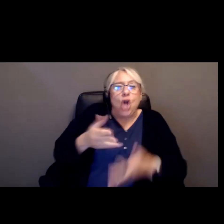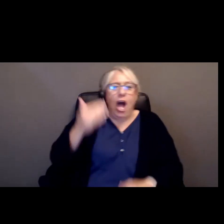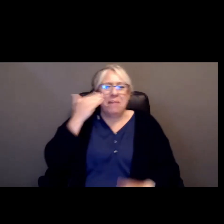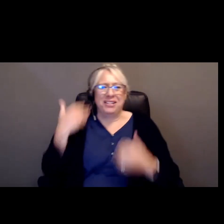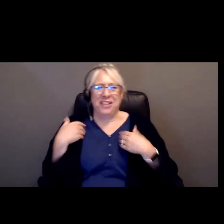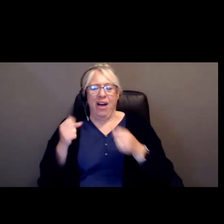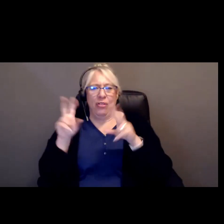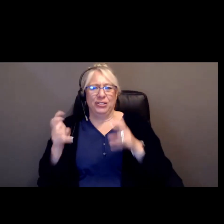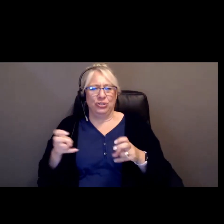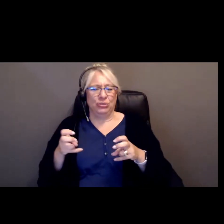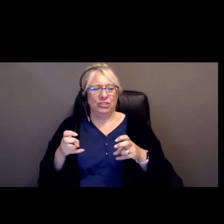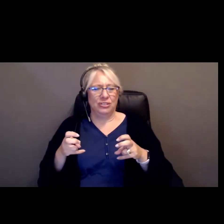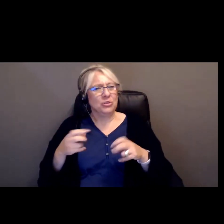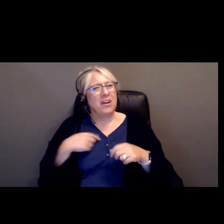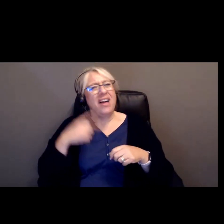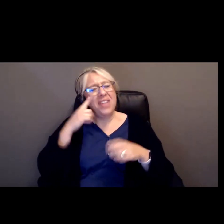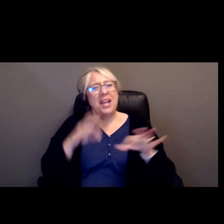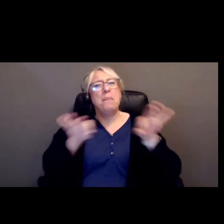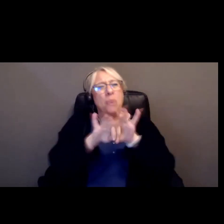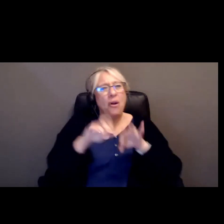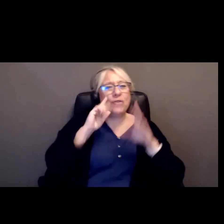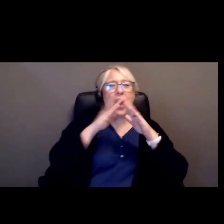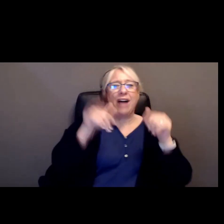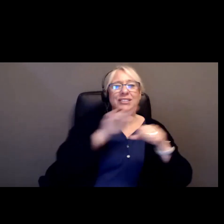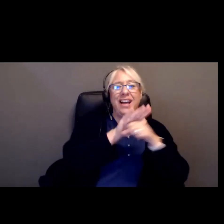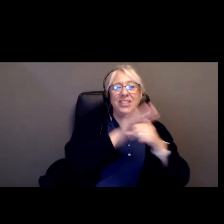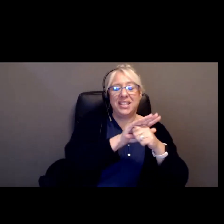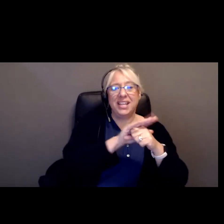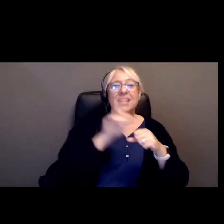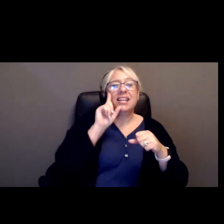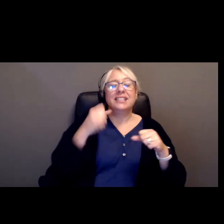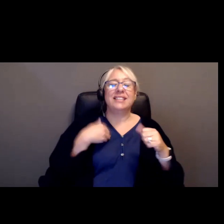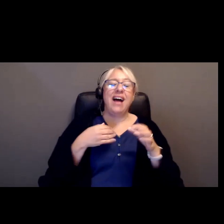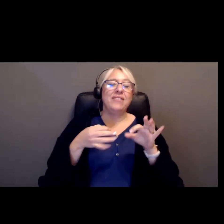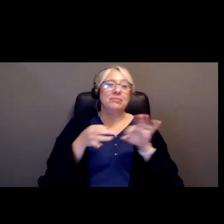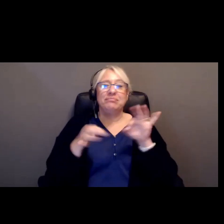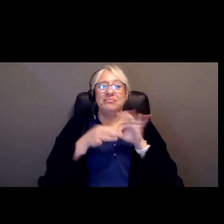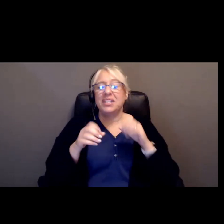important for housing advocacy because there's a narrative that goes, people who are mentally ill